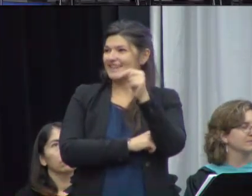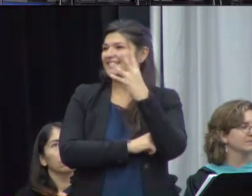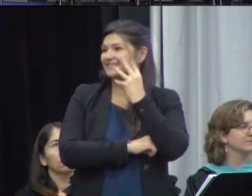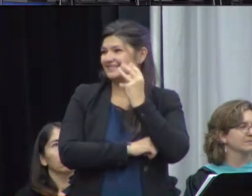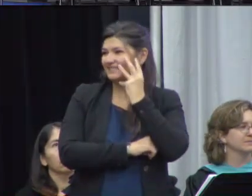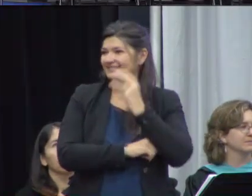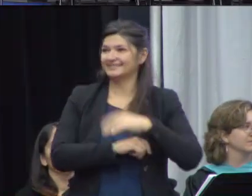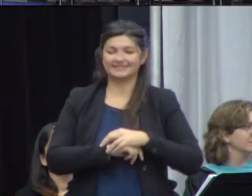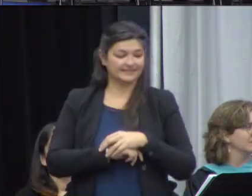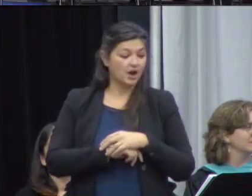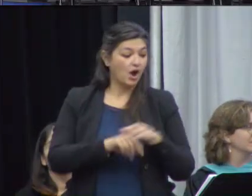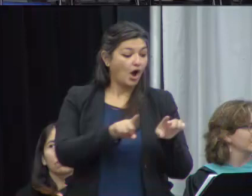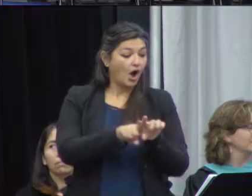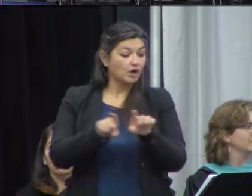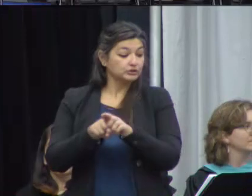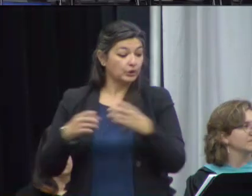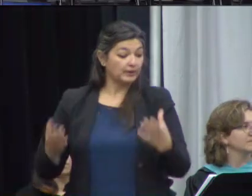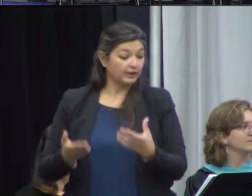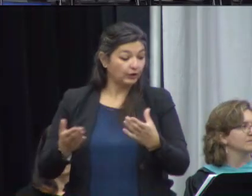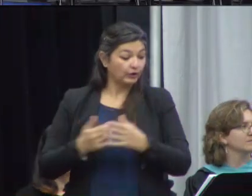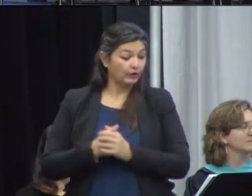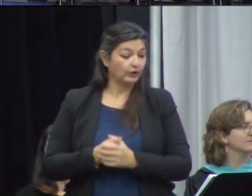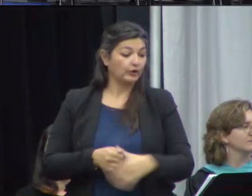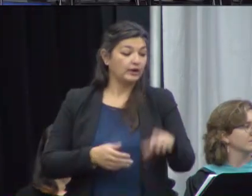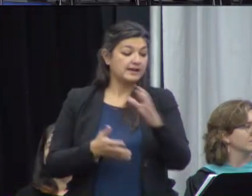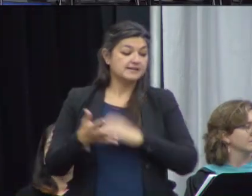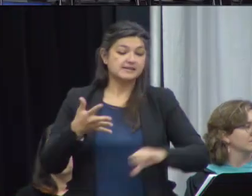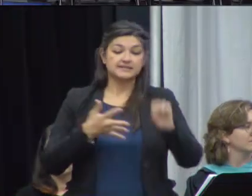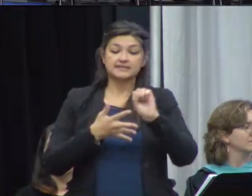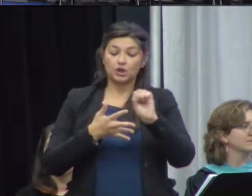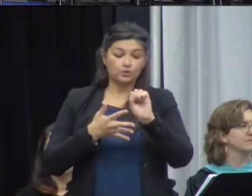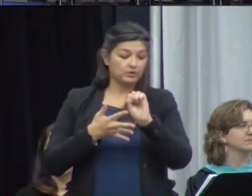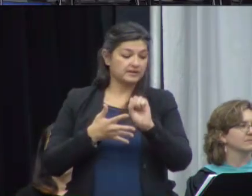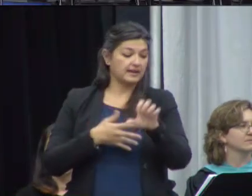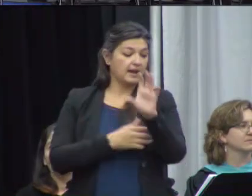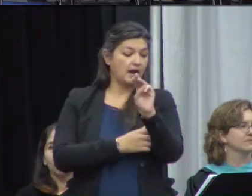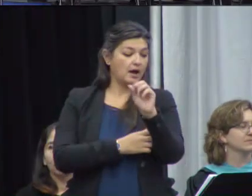Also on stage, our salutatorians, Marissa Villa and Lyset Quinones.